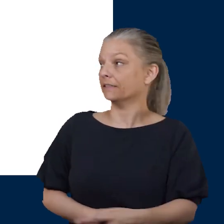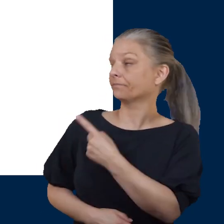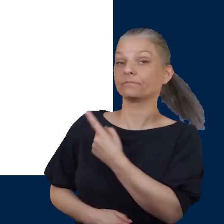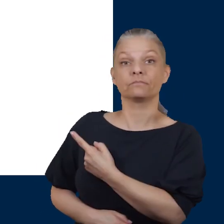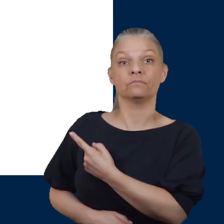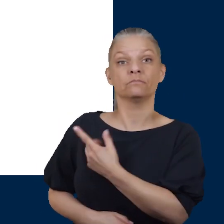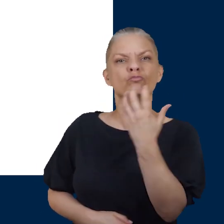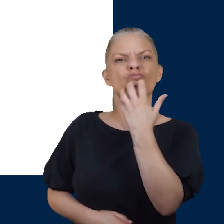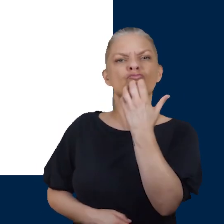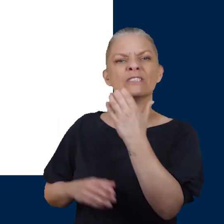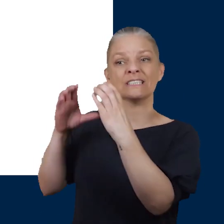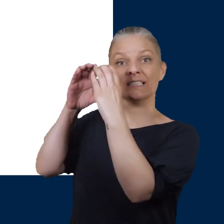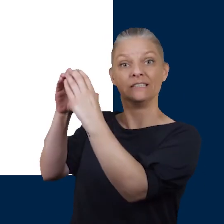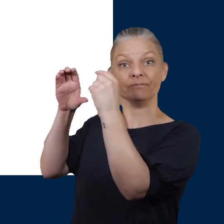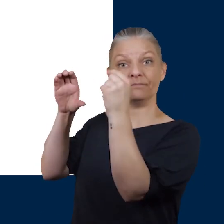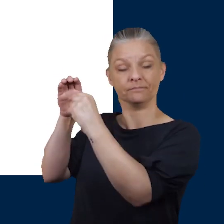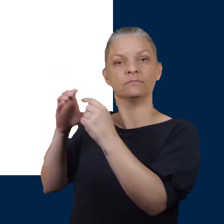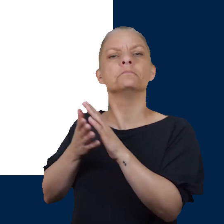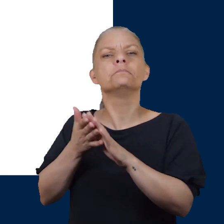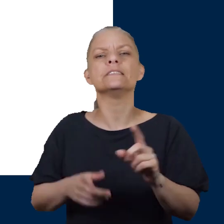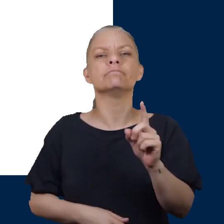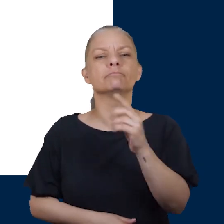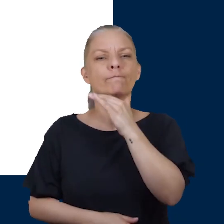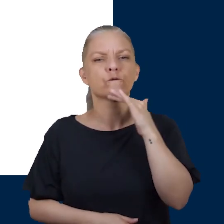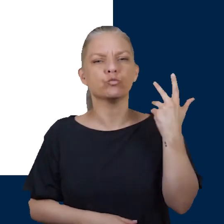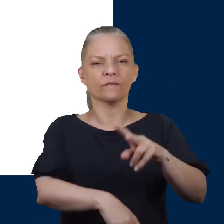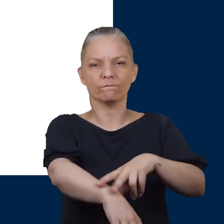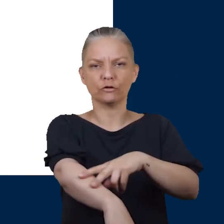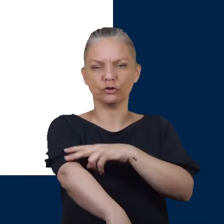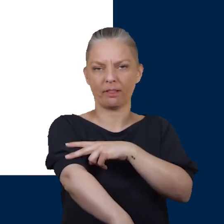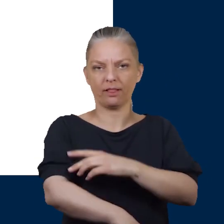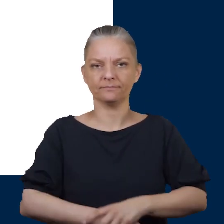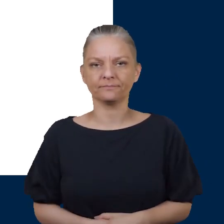at the top left hand side in the green section this is fruits and vegetables